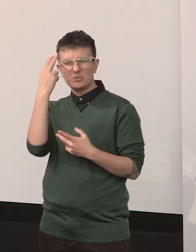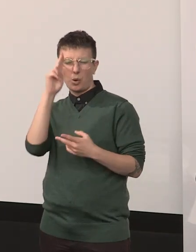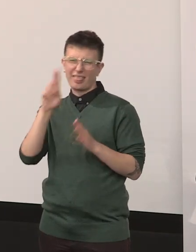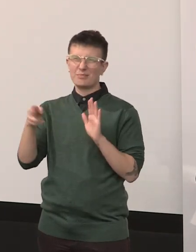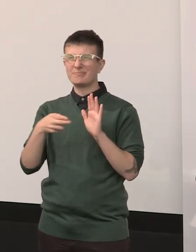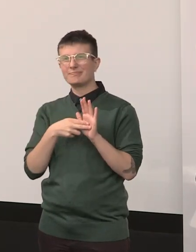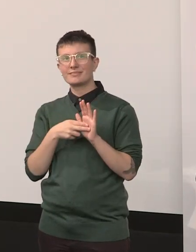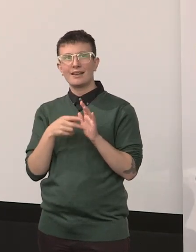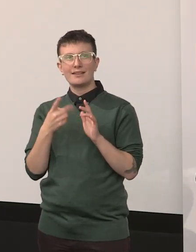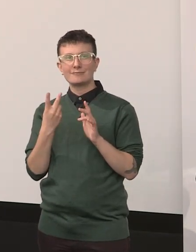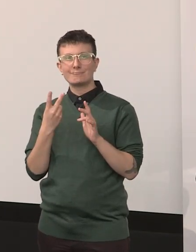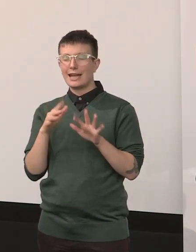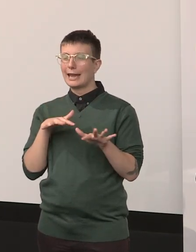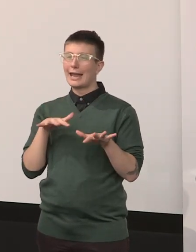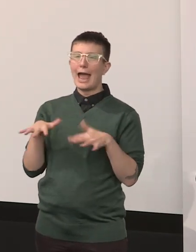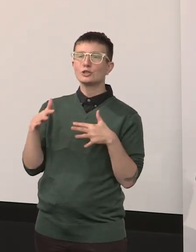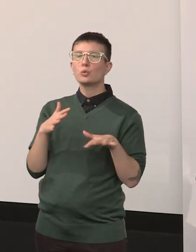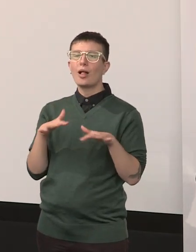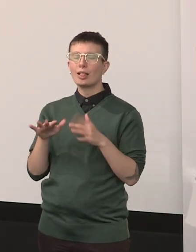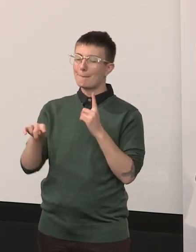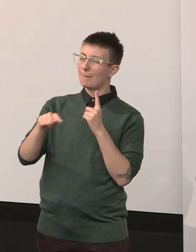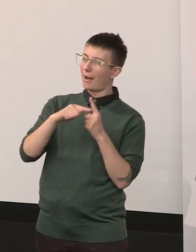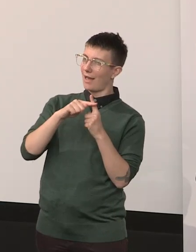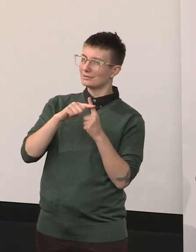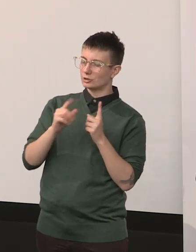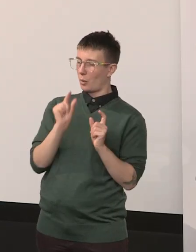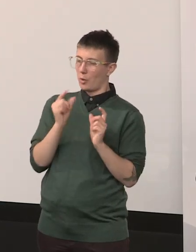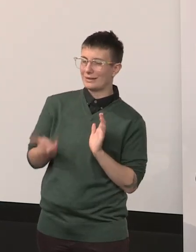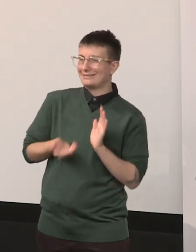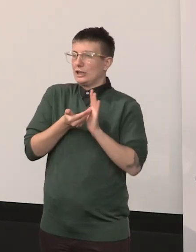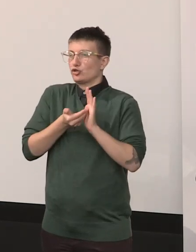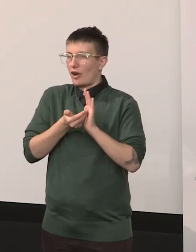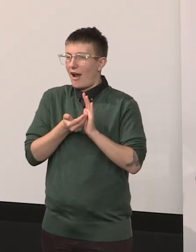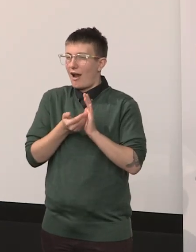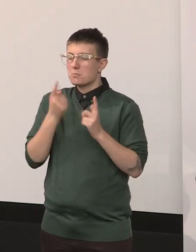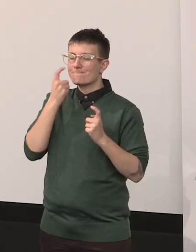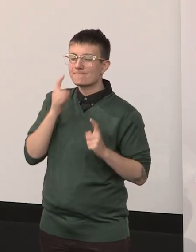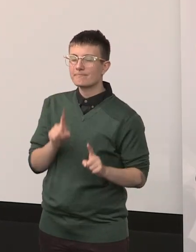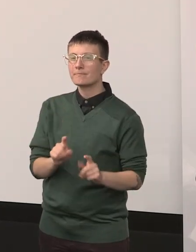now have left, as if they were close contacts. We're calling them "casual plus" contacts,